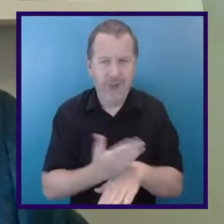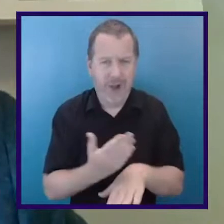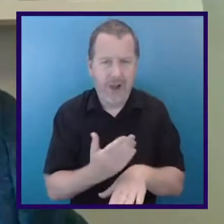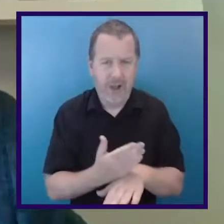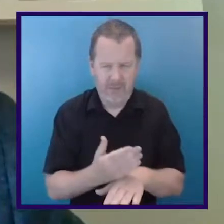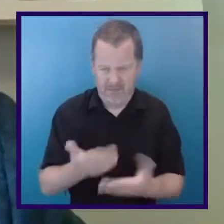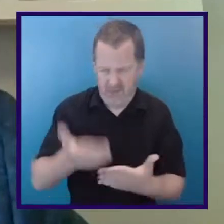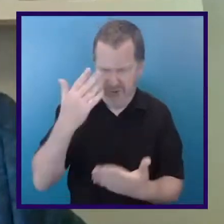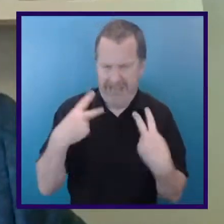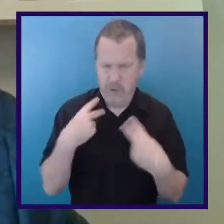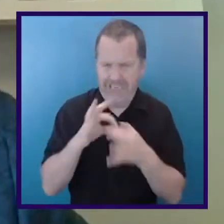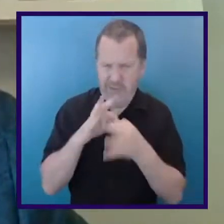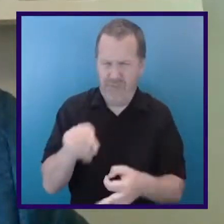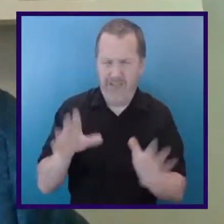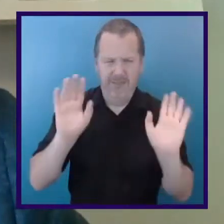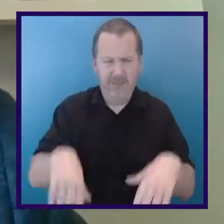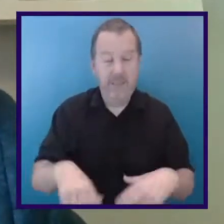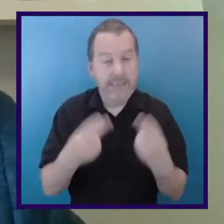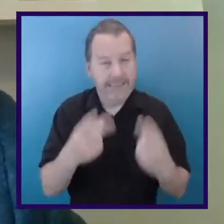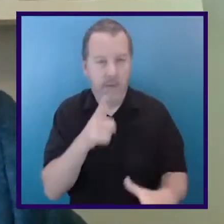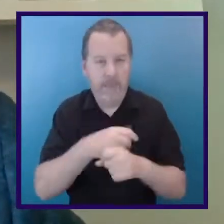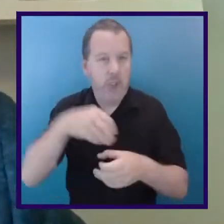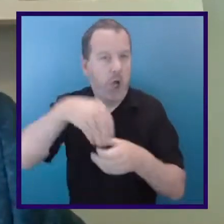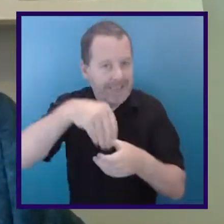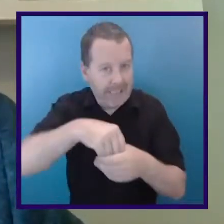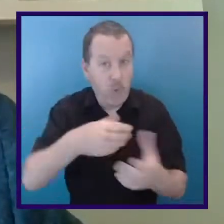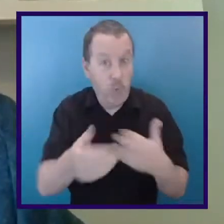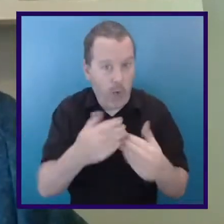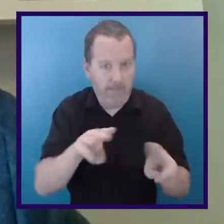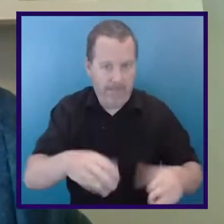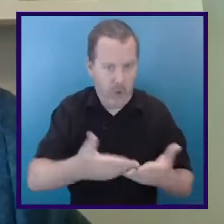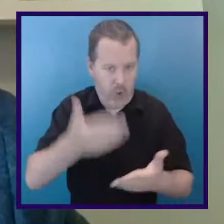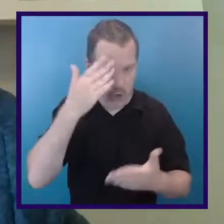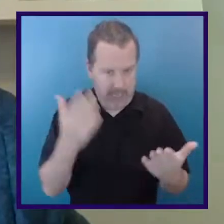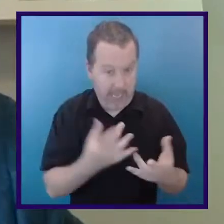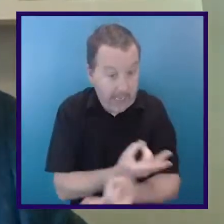Saturday job, so we need to look at the content of what pupils are learning at GCSE and ask